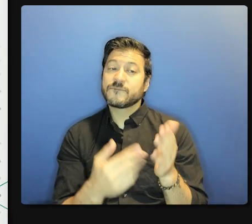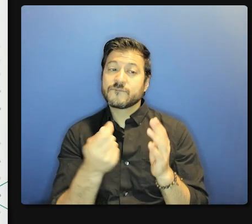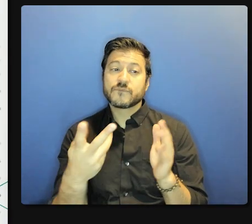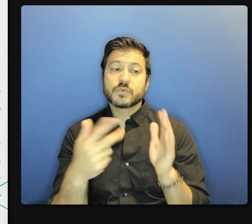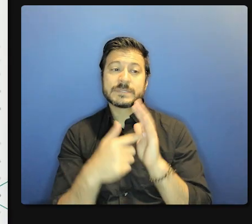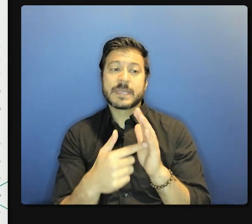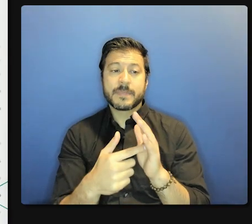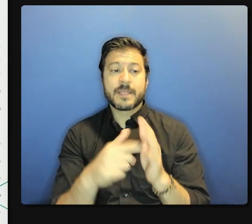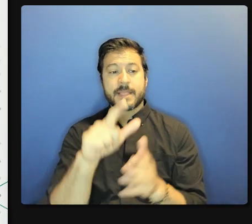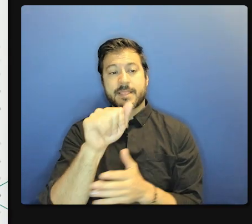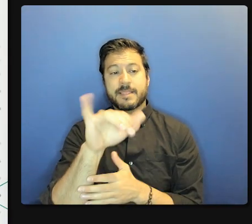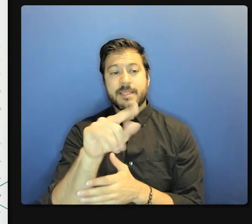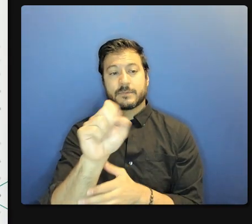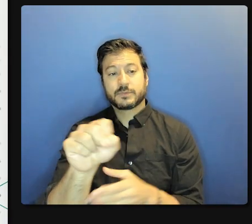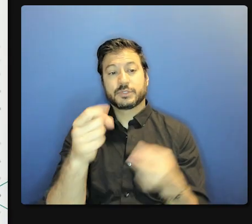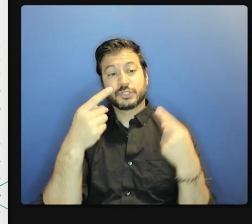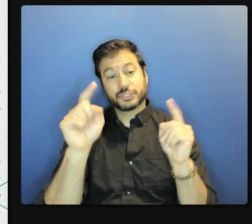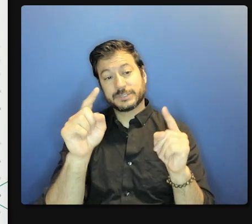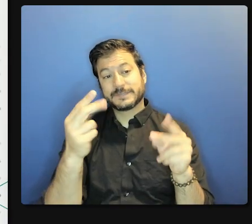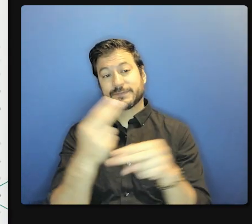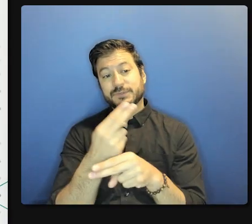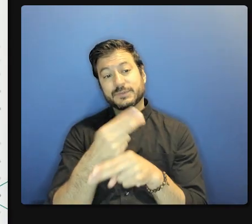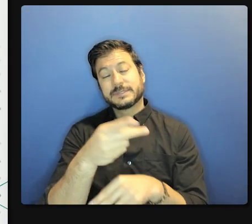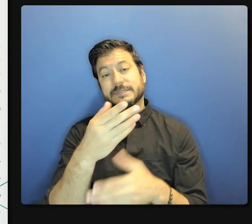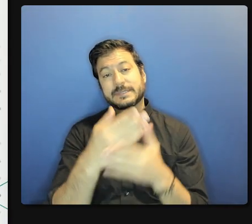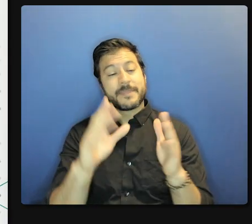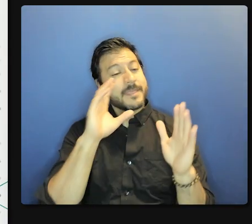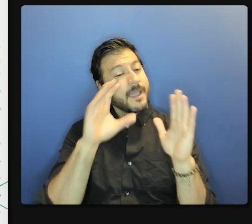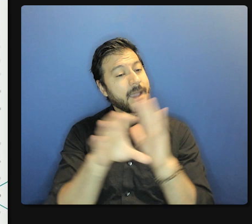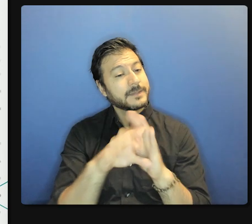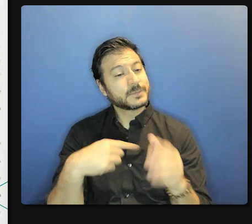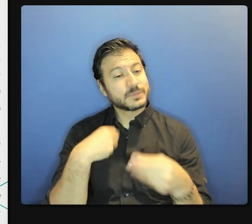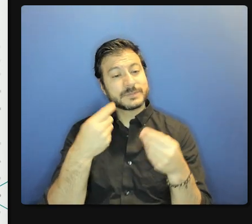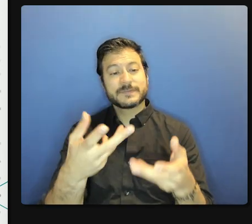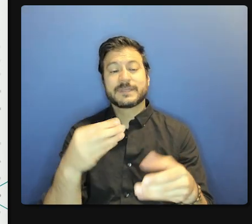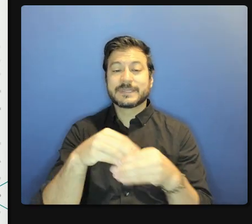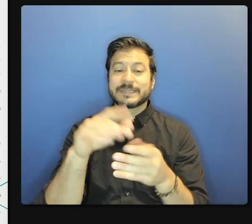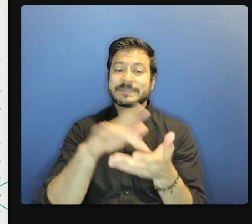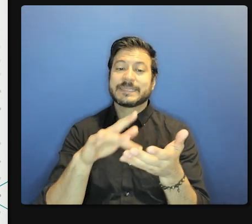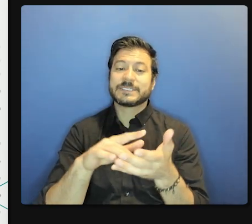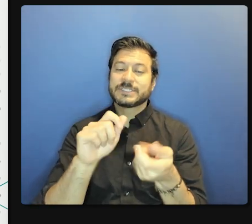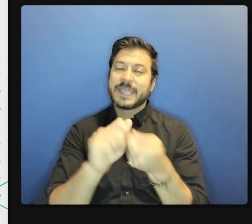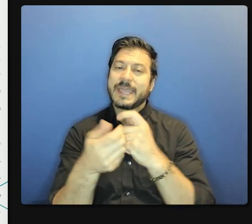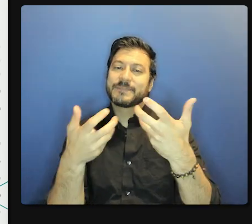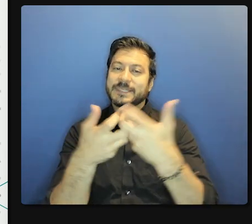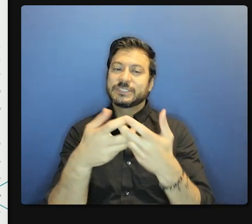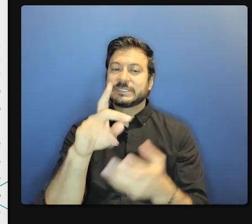Here are a few examples of layouts you can achieve using some of the icons we provide in the TAK.